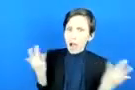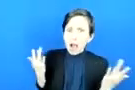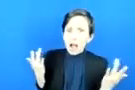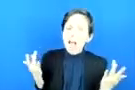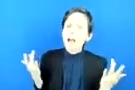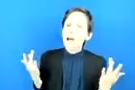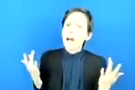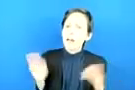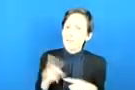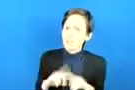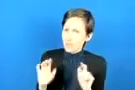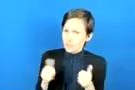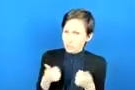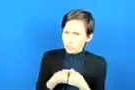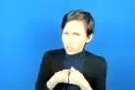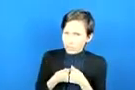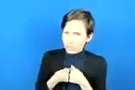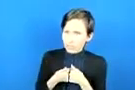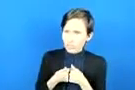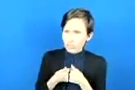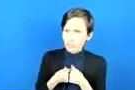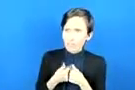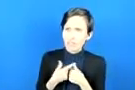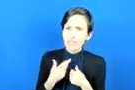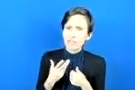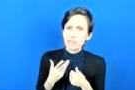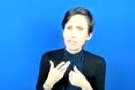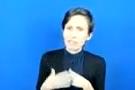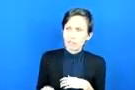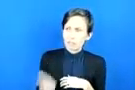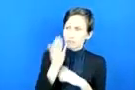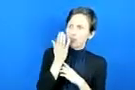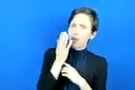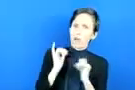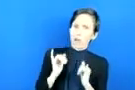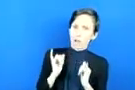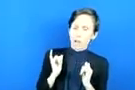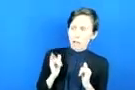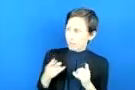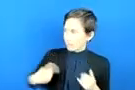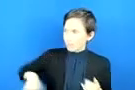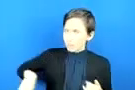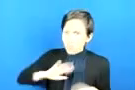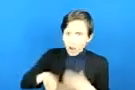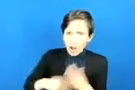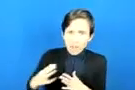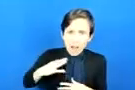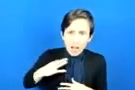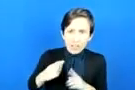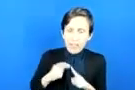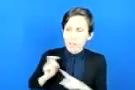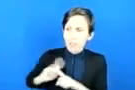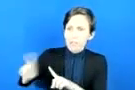But the challenge soon set in because we again are a, a group of volunteer staff members from across different departments